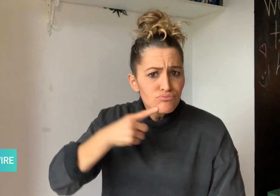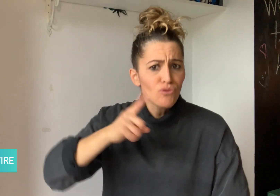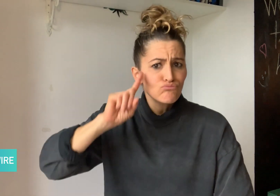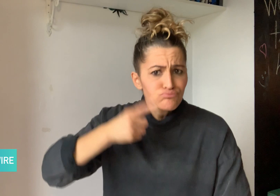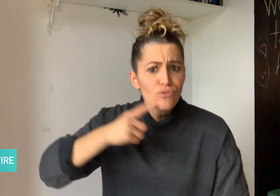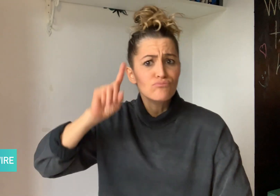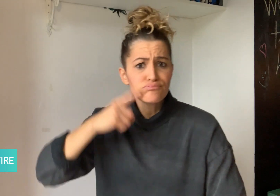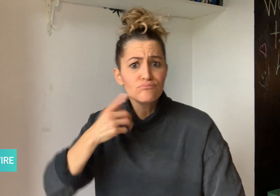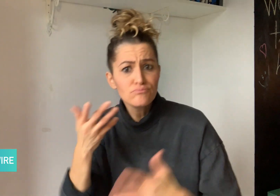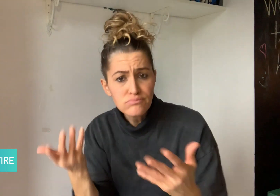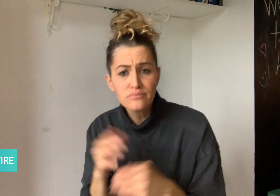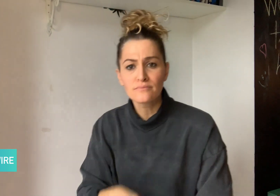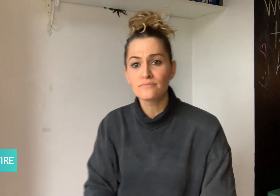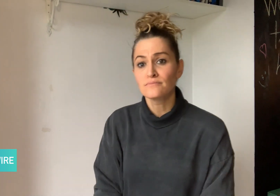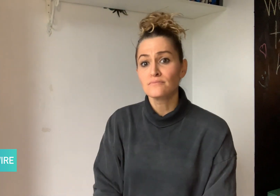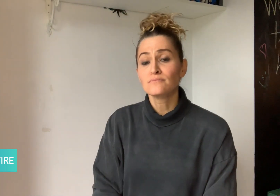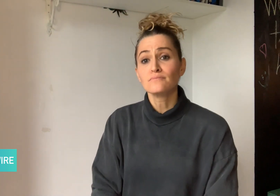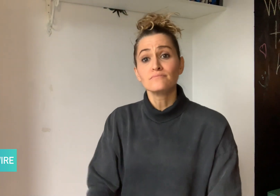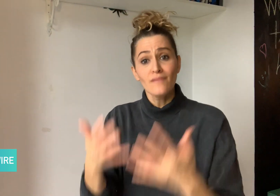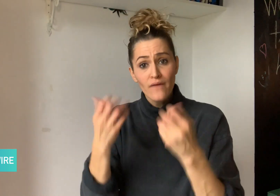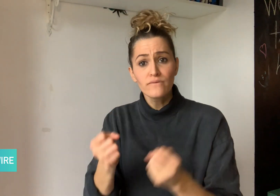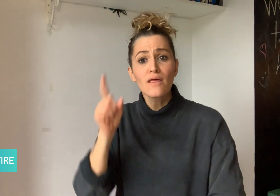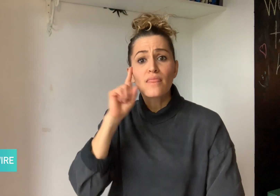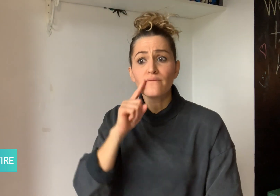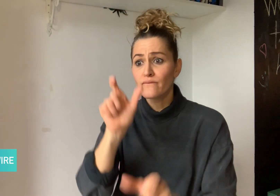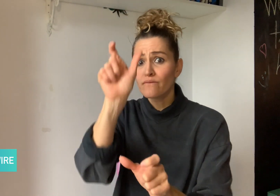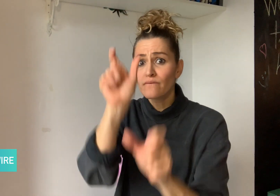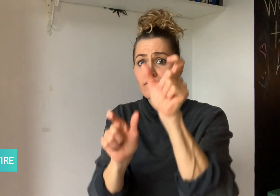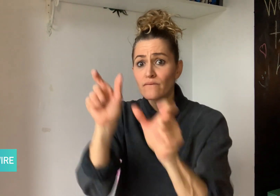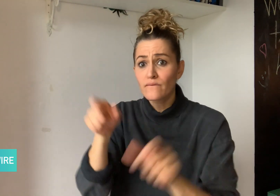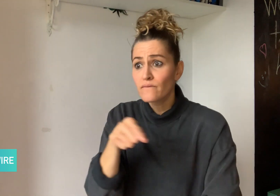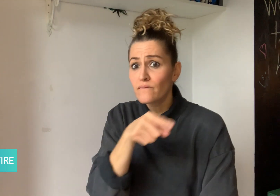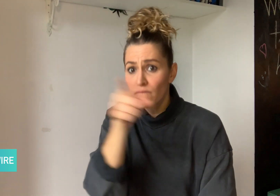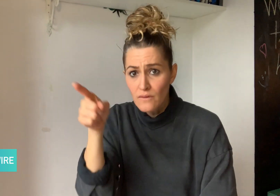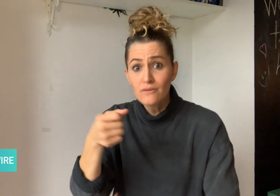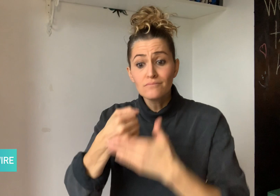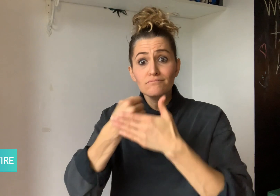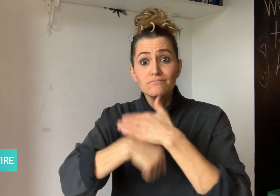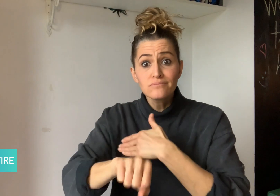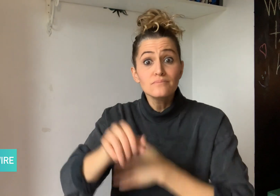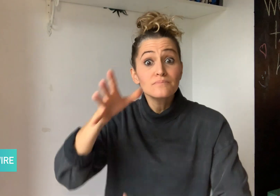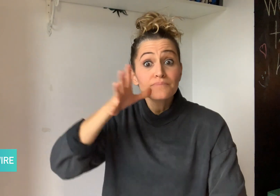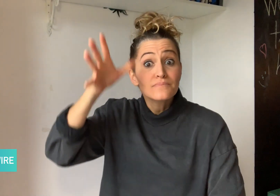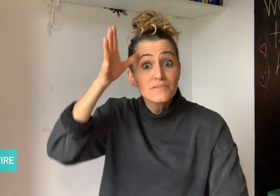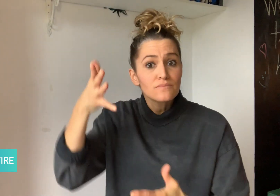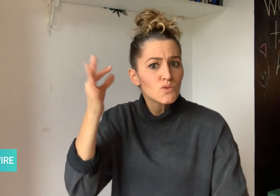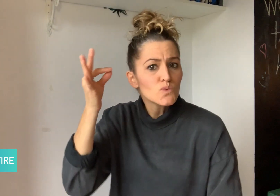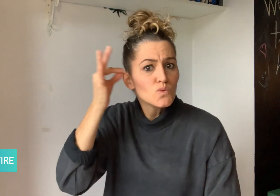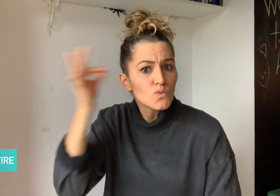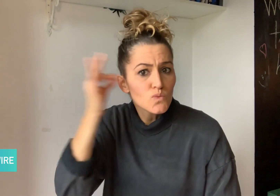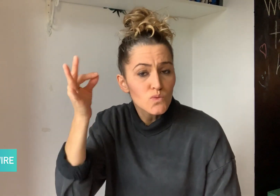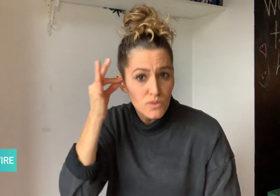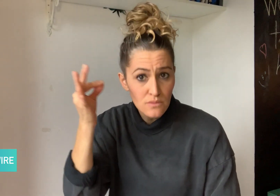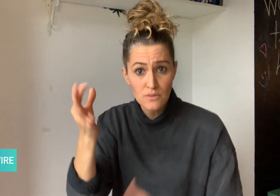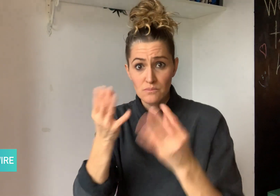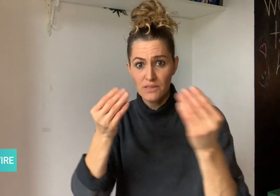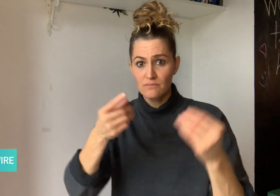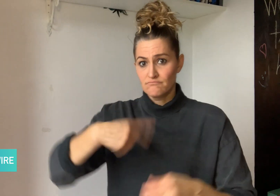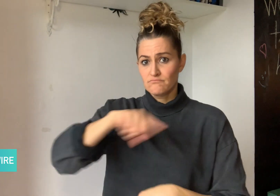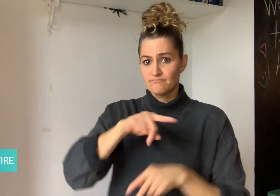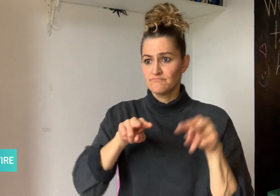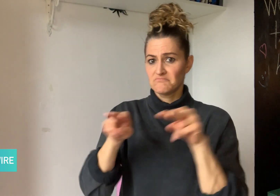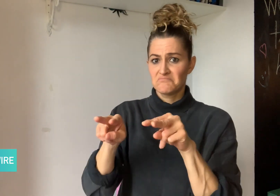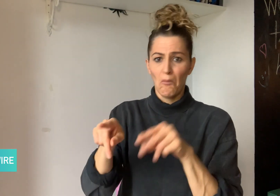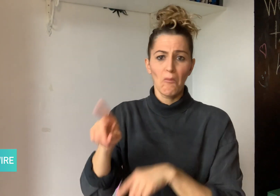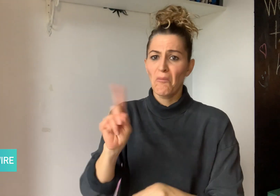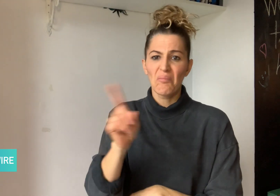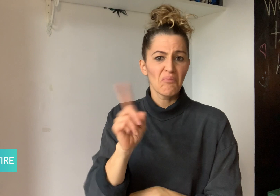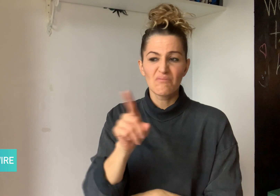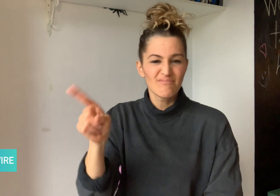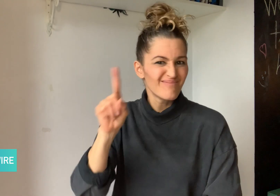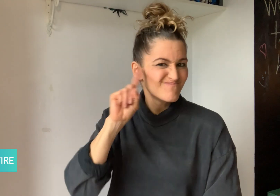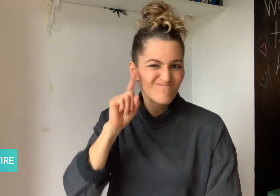Deaf individuals with hearing parents are often not considered